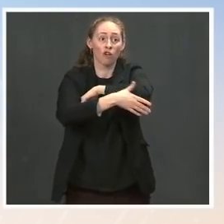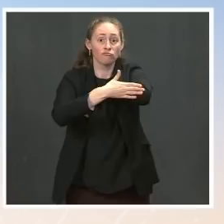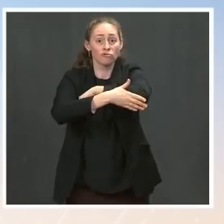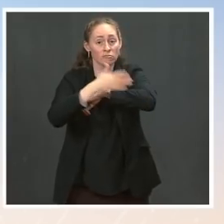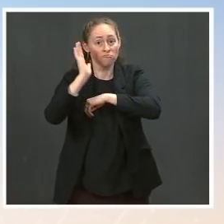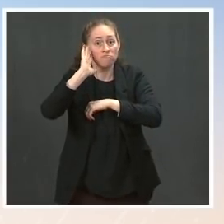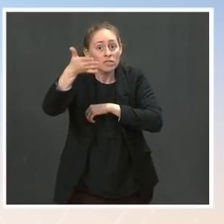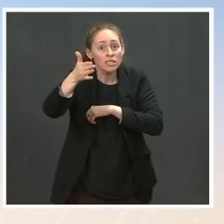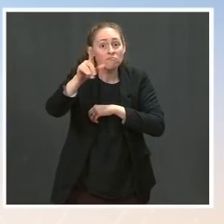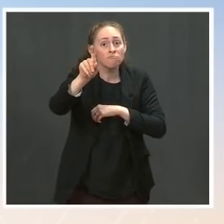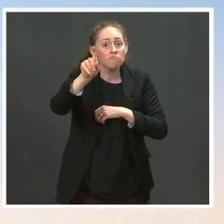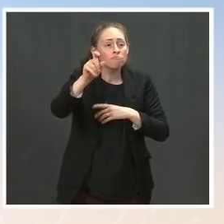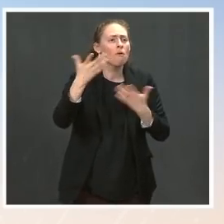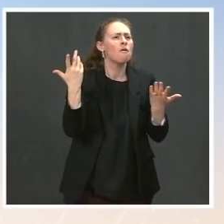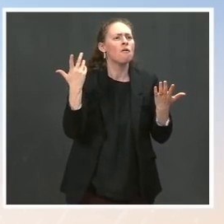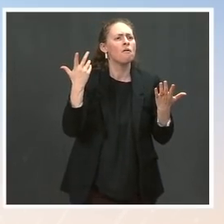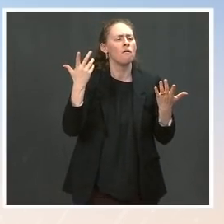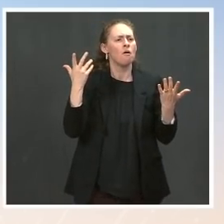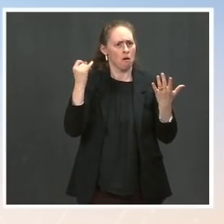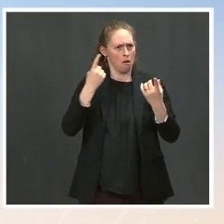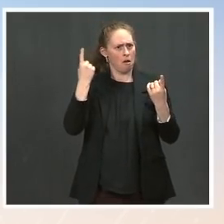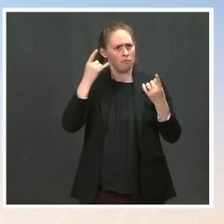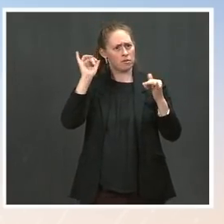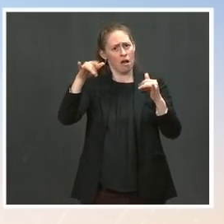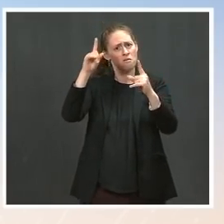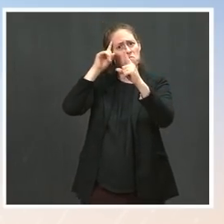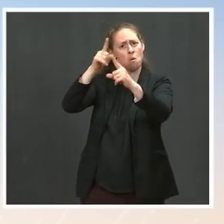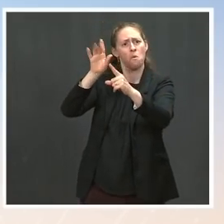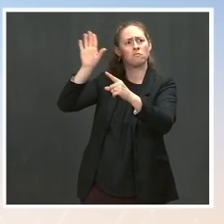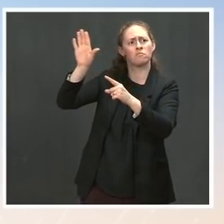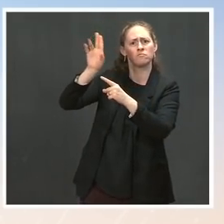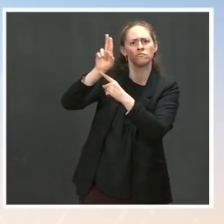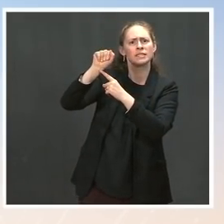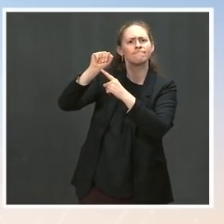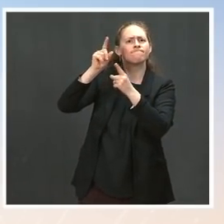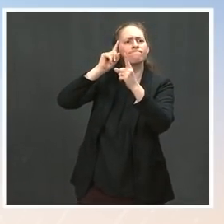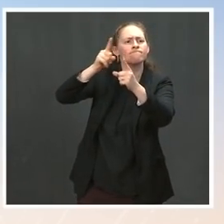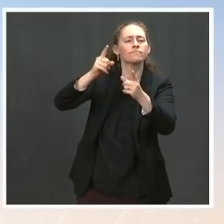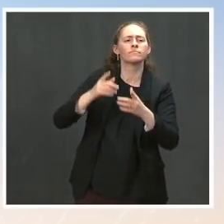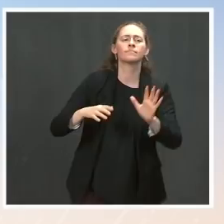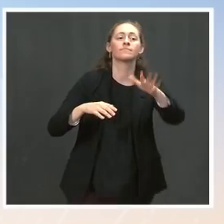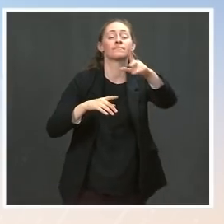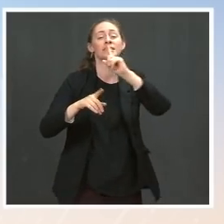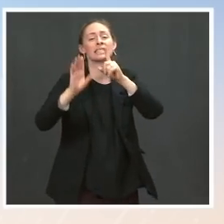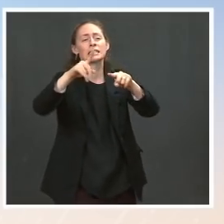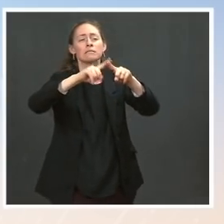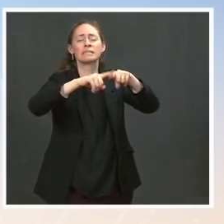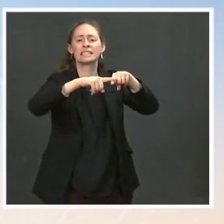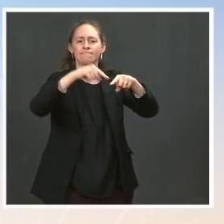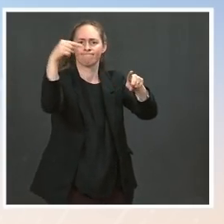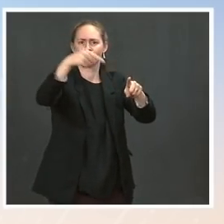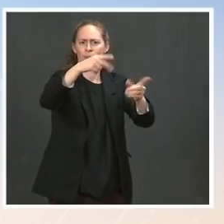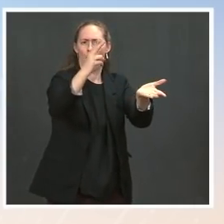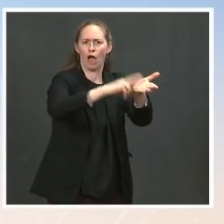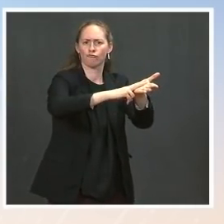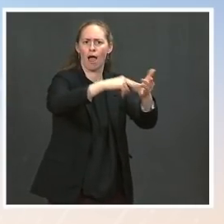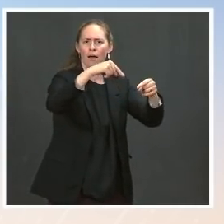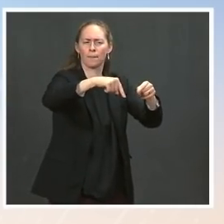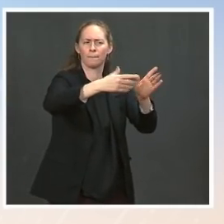the U.S. obligations? Ms. Psaki: I think that's a question about their contracts. Obviously, we -- and we've had this discussion before -- there's an obligation, under certain contracts,